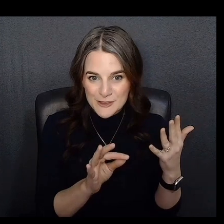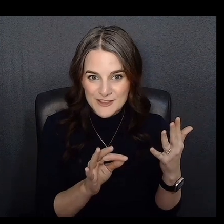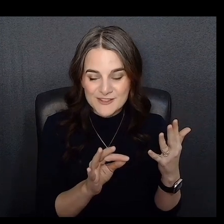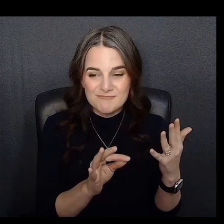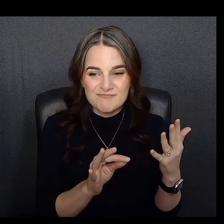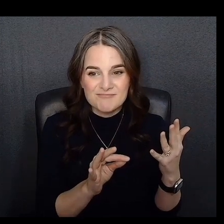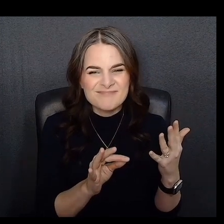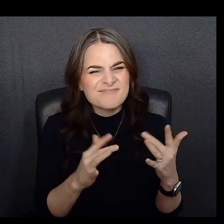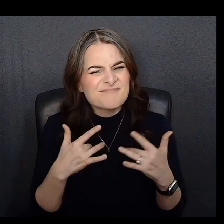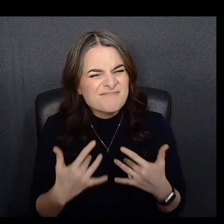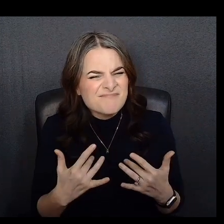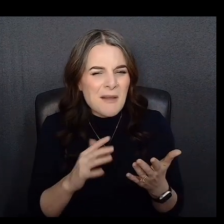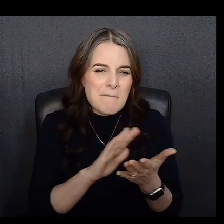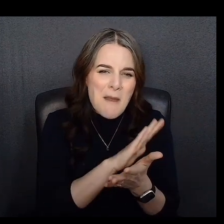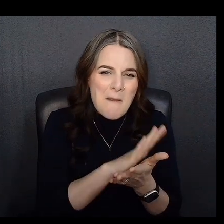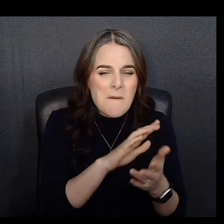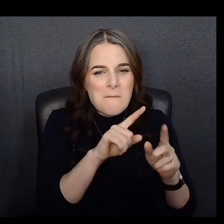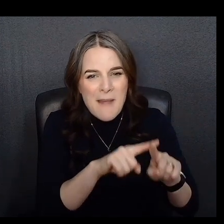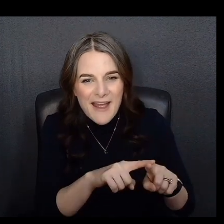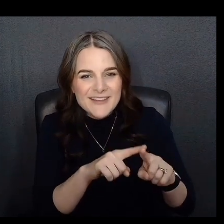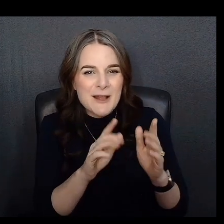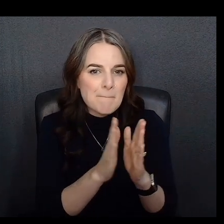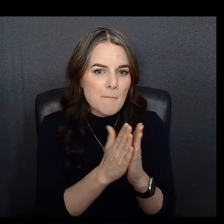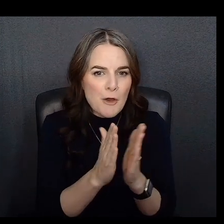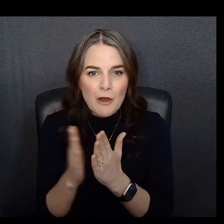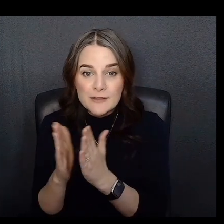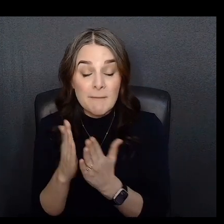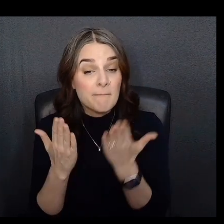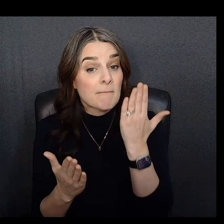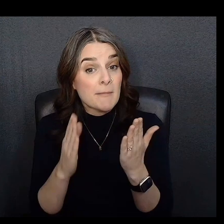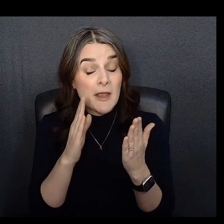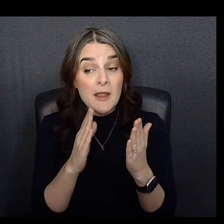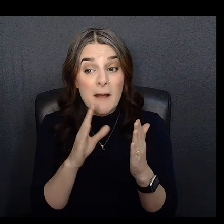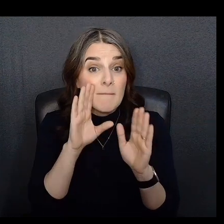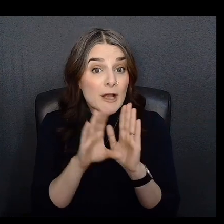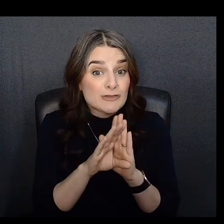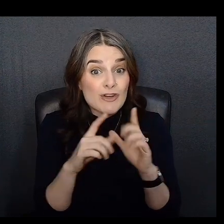These are often paper-based, books, sometimes you might see individual picture cards with Velcro,